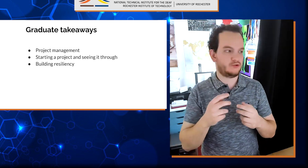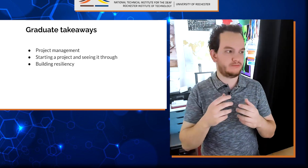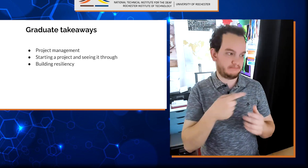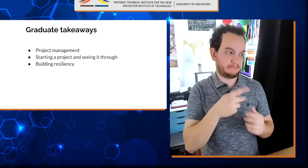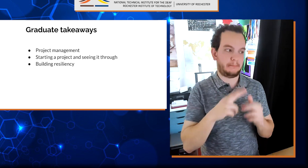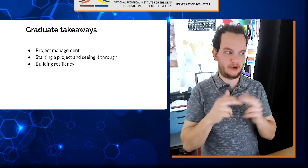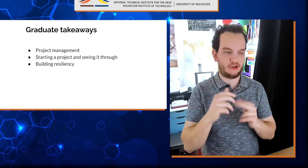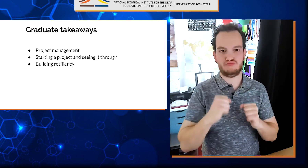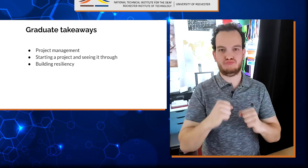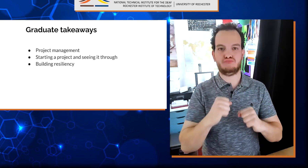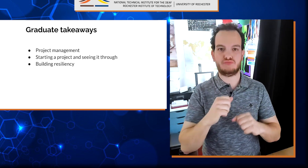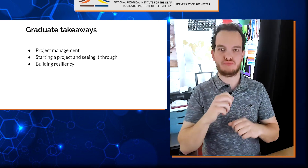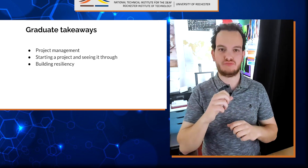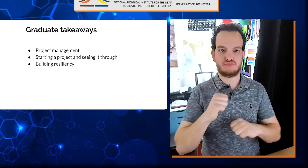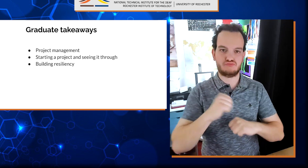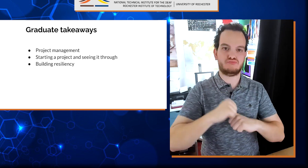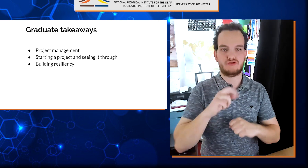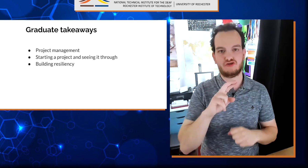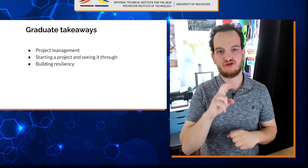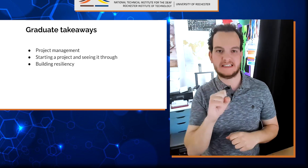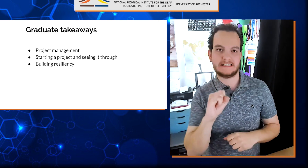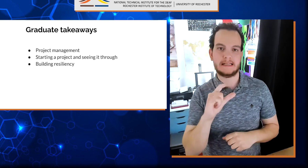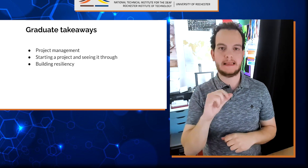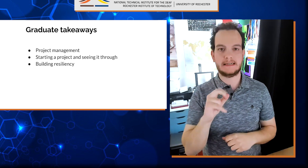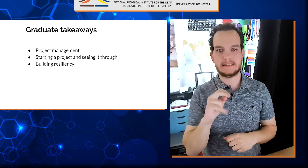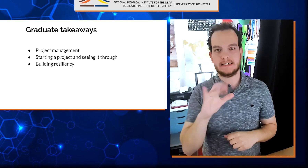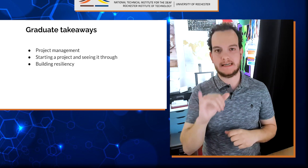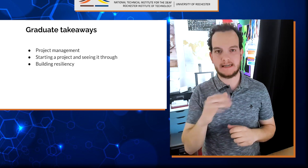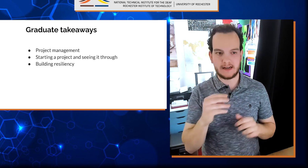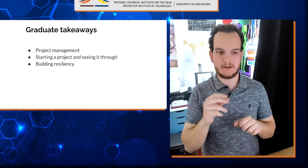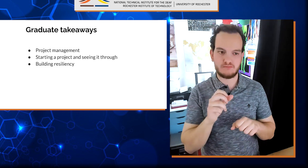I realized how to build good resilience